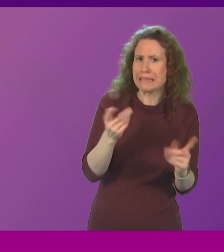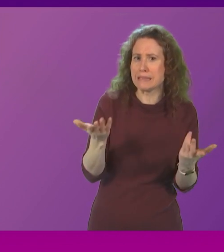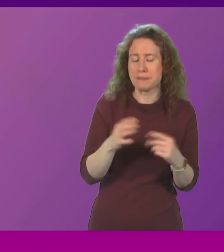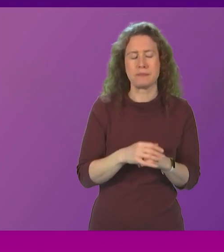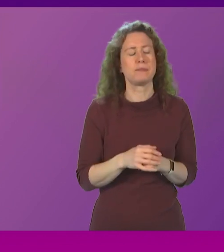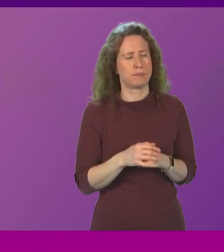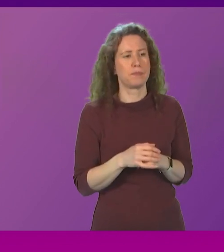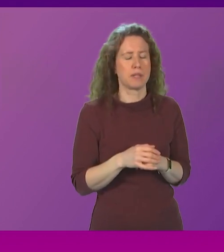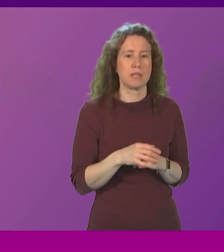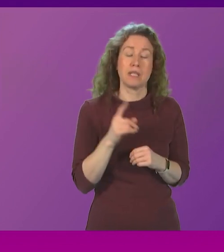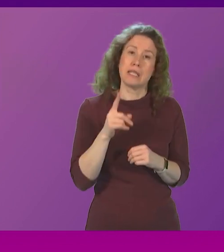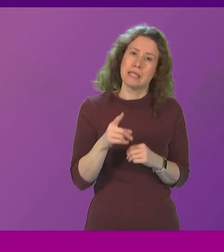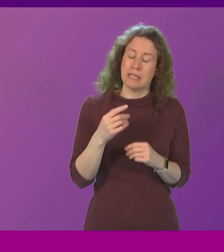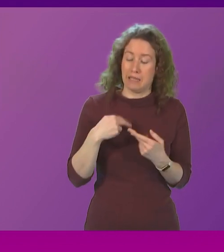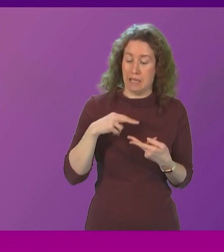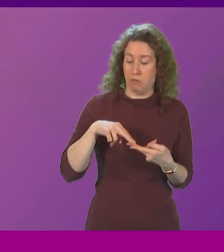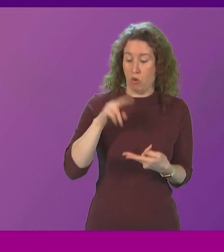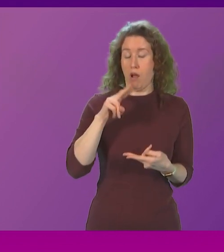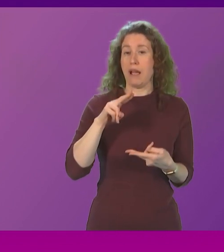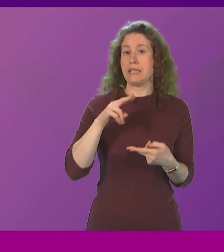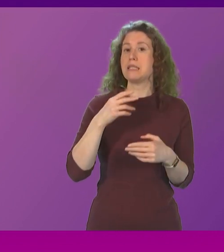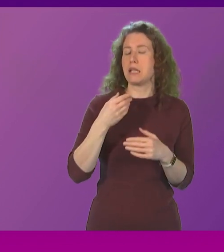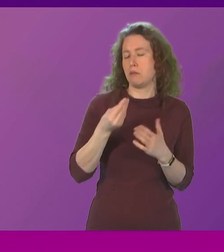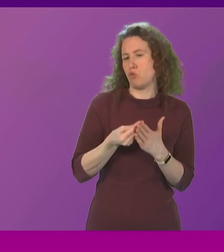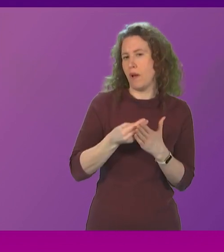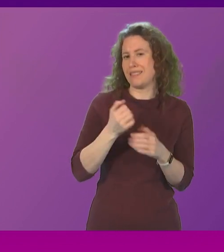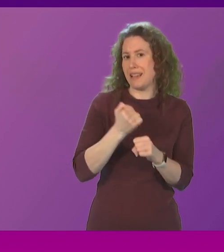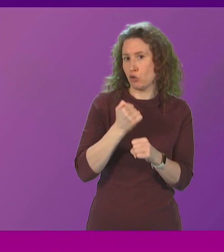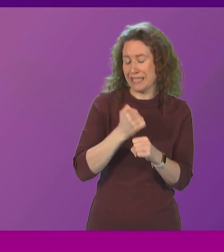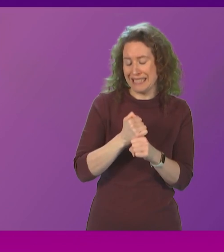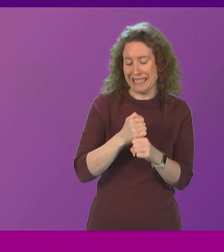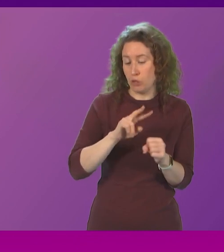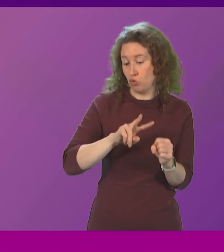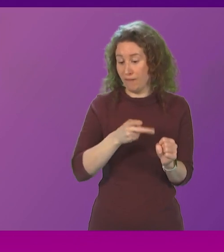The reversal of the cut in the energy price guarantee was the least that the chancellor could do this spring.